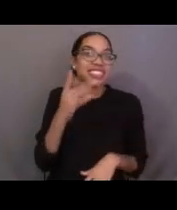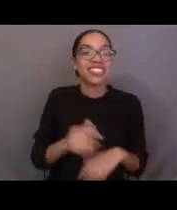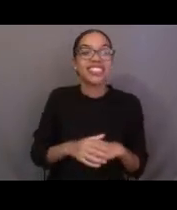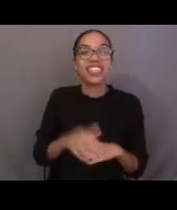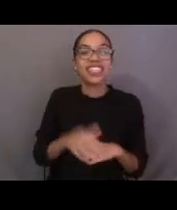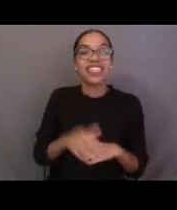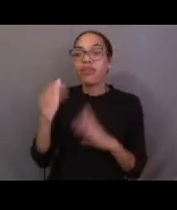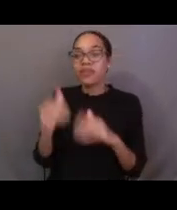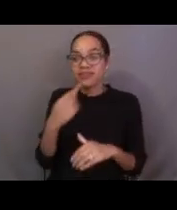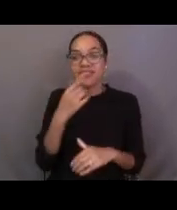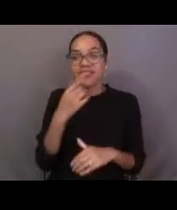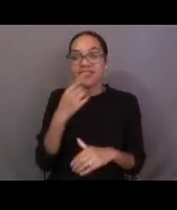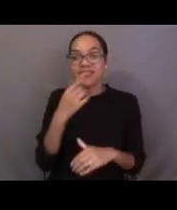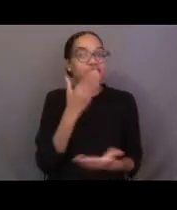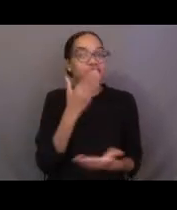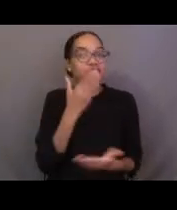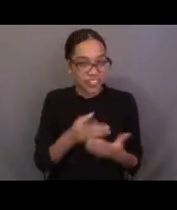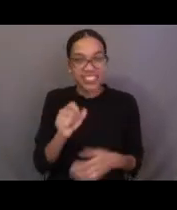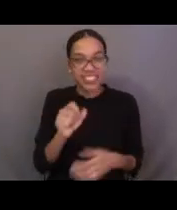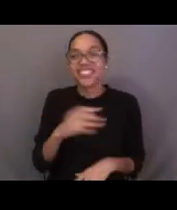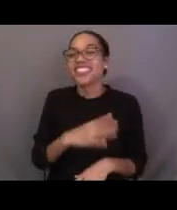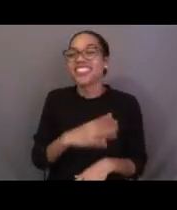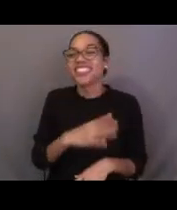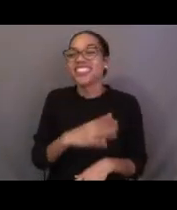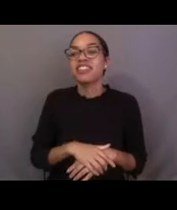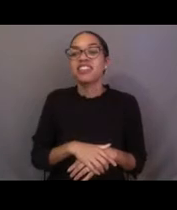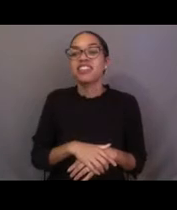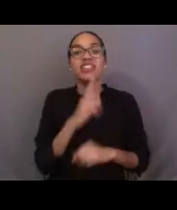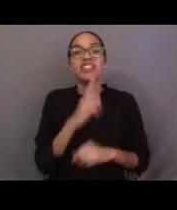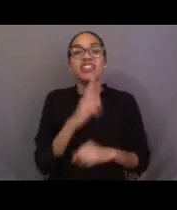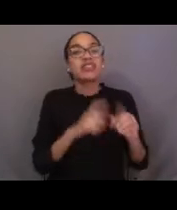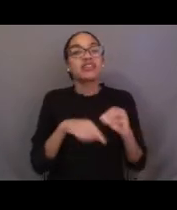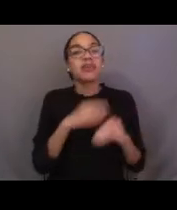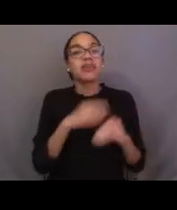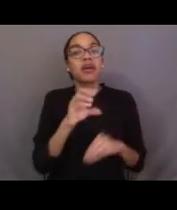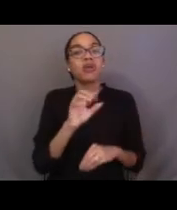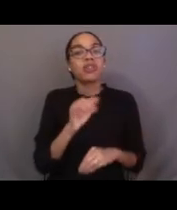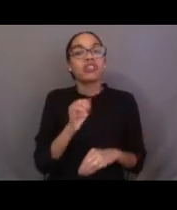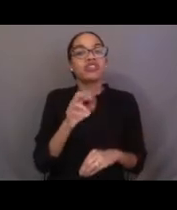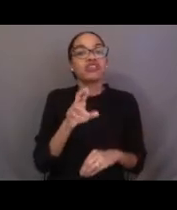A couple of questions about them while we're gathering a little bit more information about oysters,